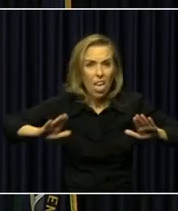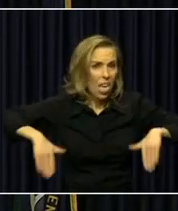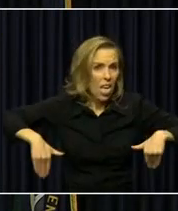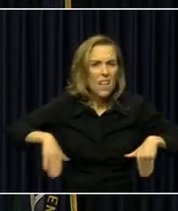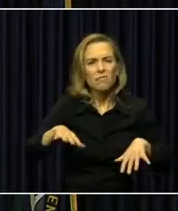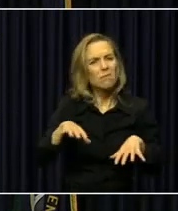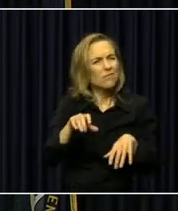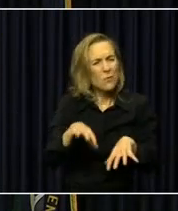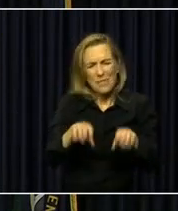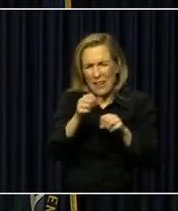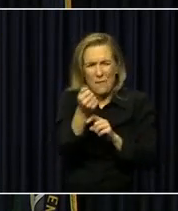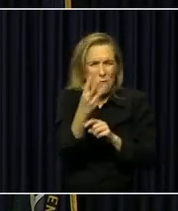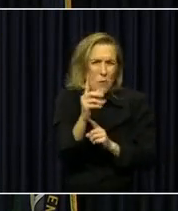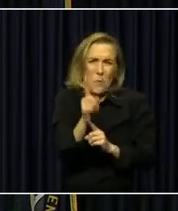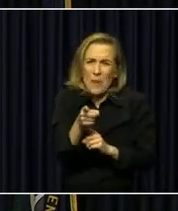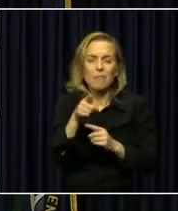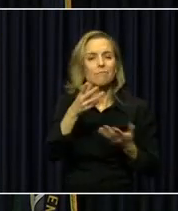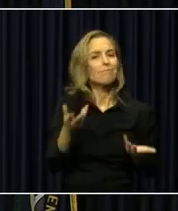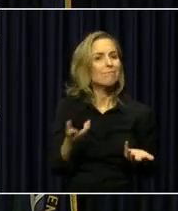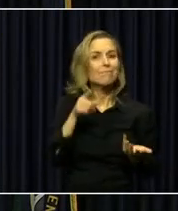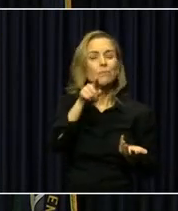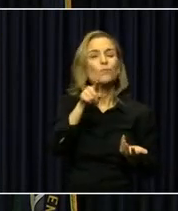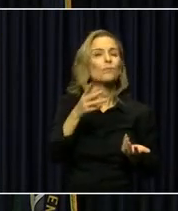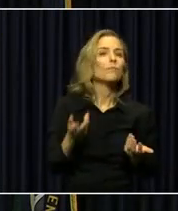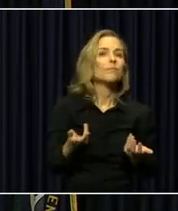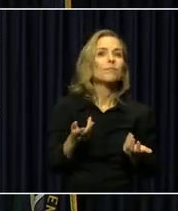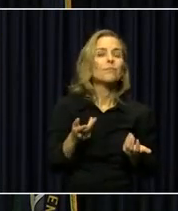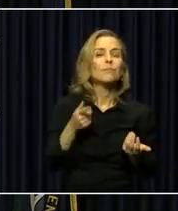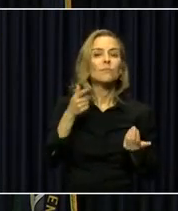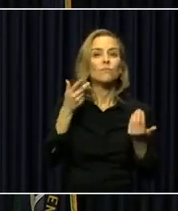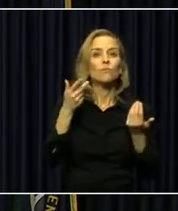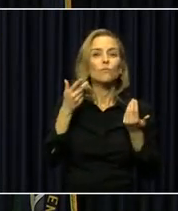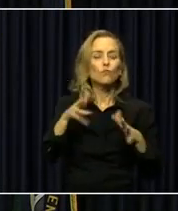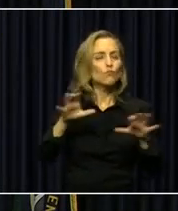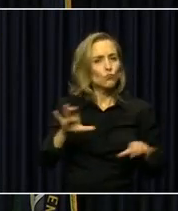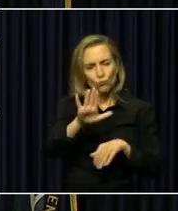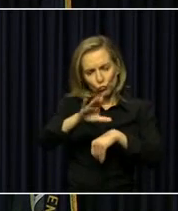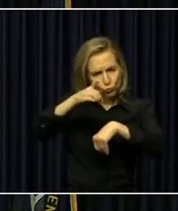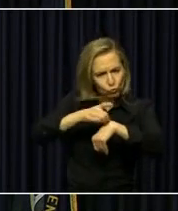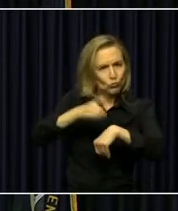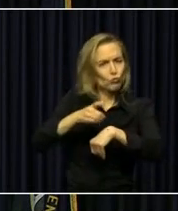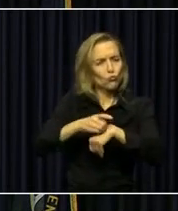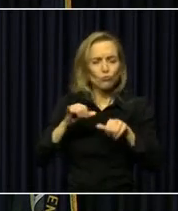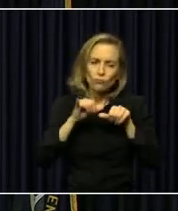REMEMBER, THE BEST THING THAT YOU CAN DO FOR THESE FOLKS IS NOT DELIVER FOOD, THOUGH THEY